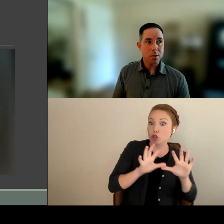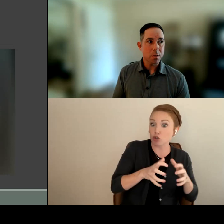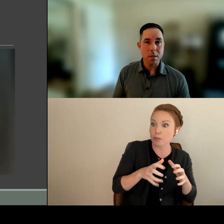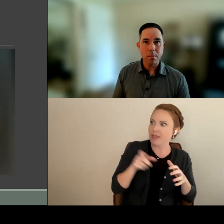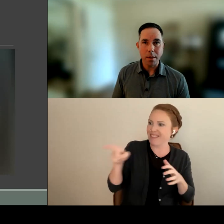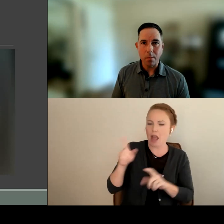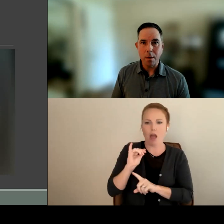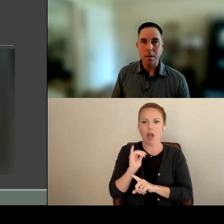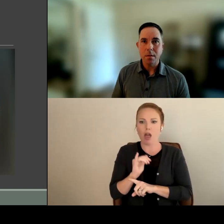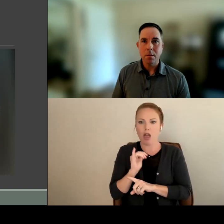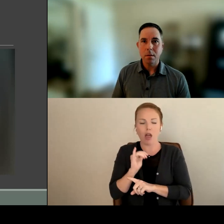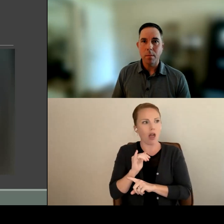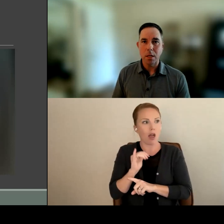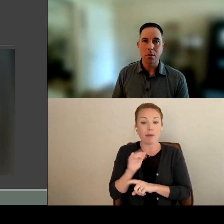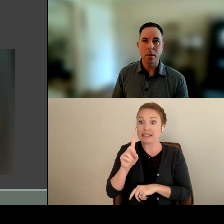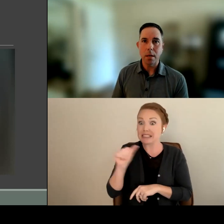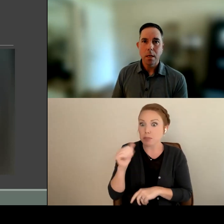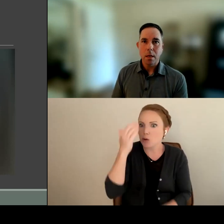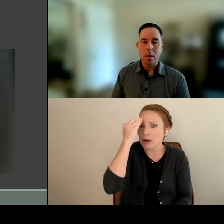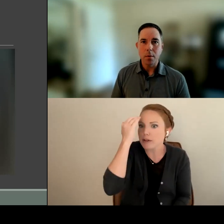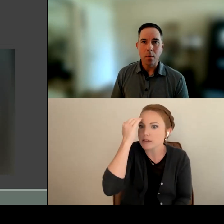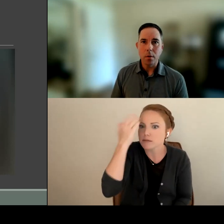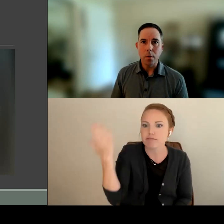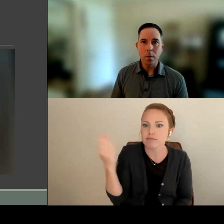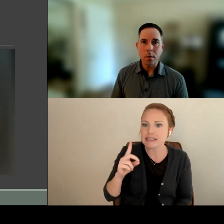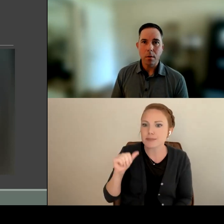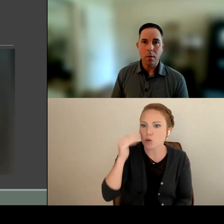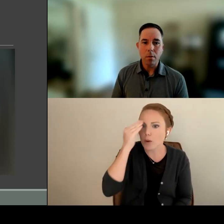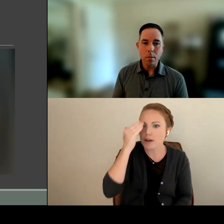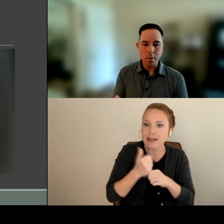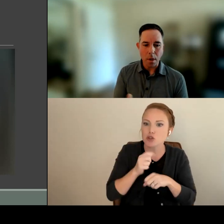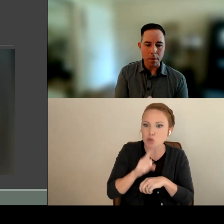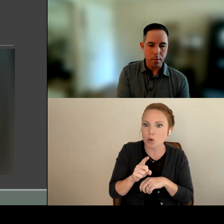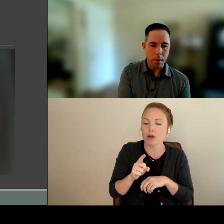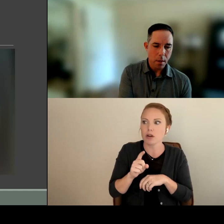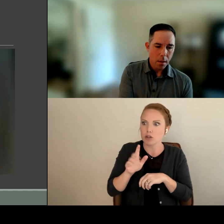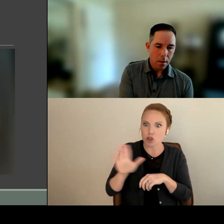Maybe it's just disability awareness and making sure that your crew who is not only doing